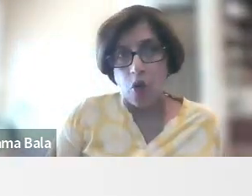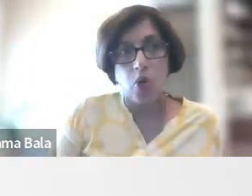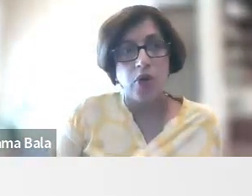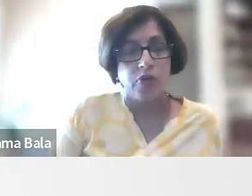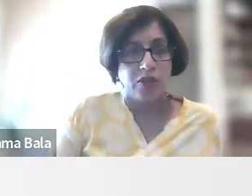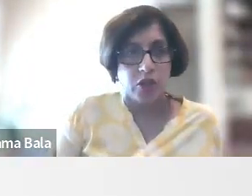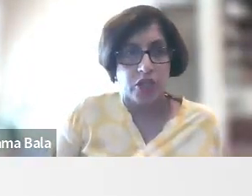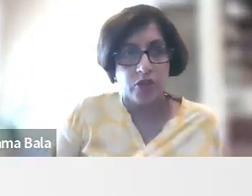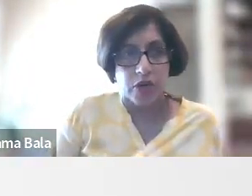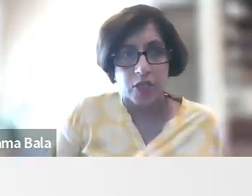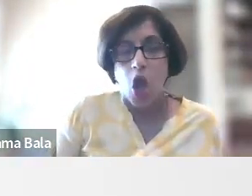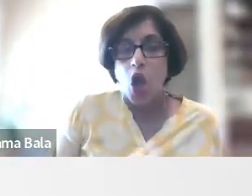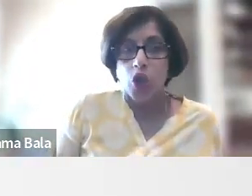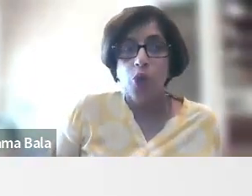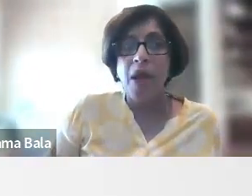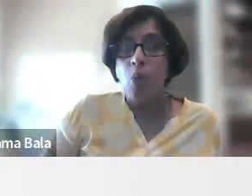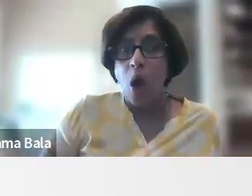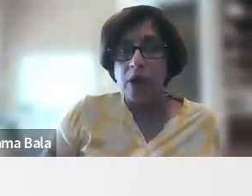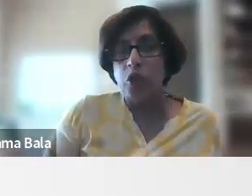your own research interests. You may want